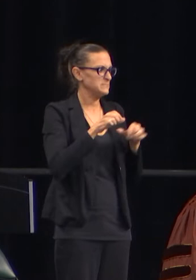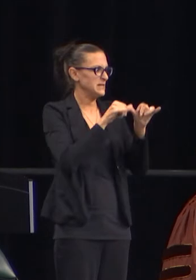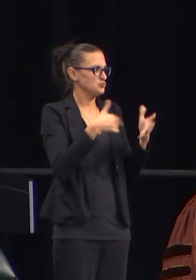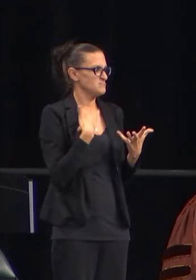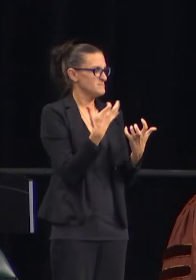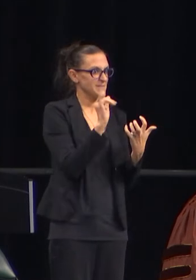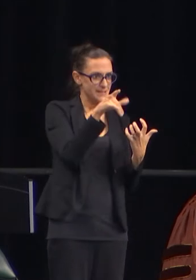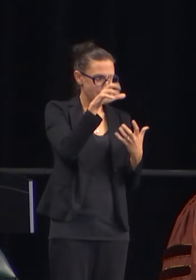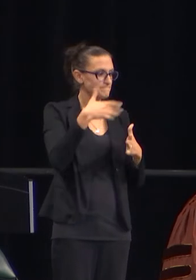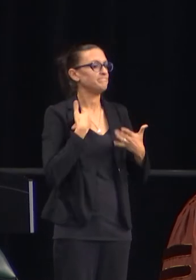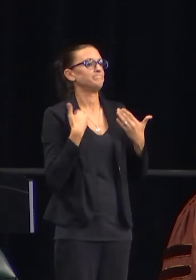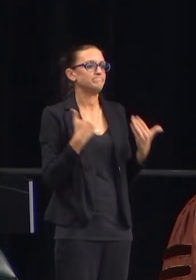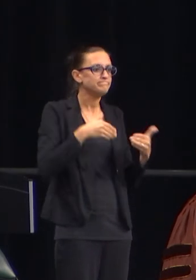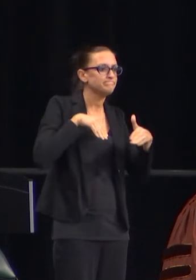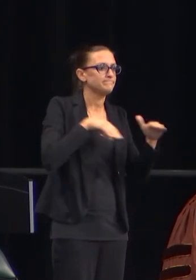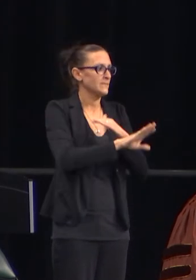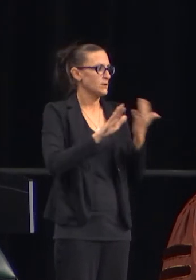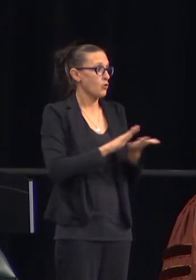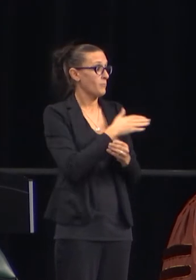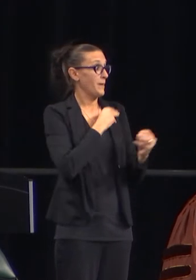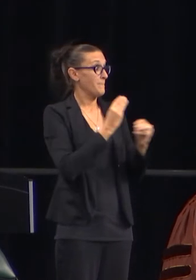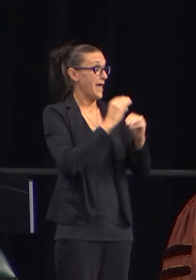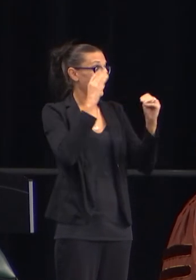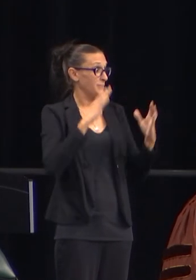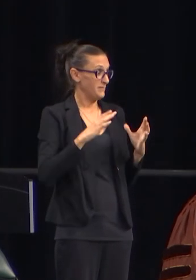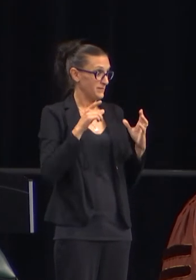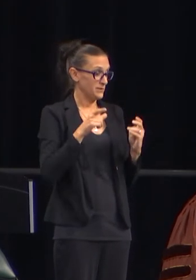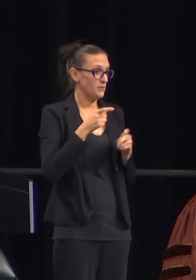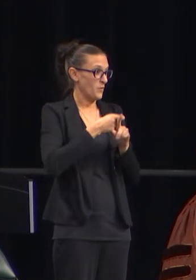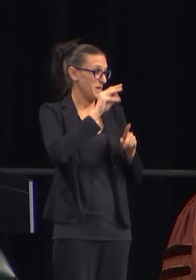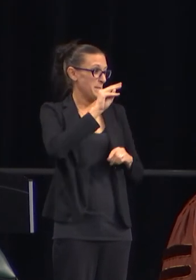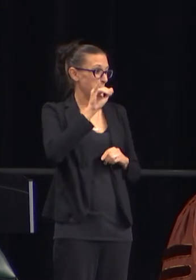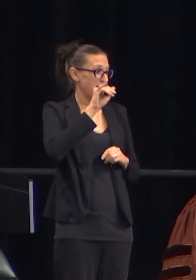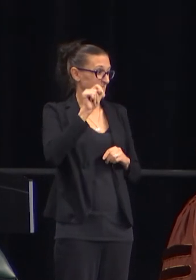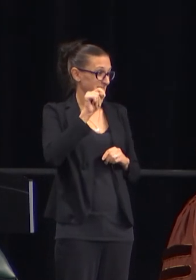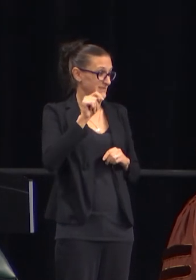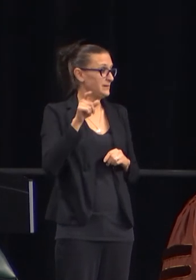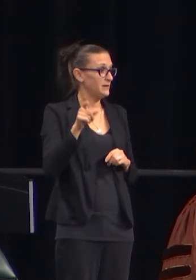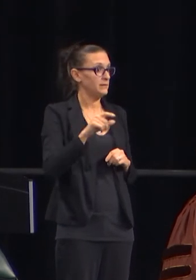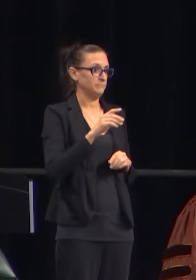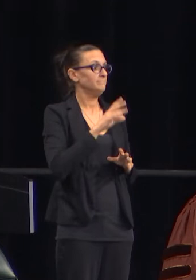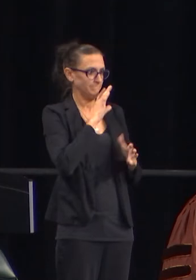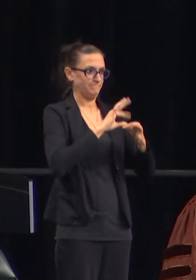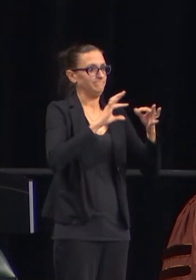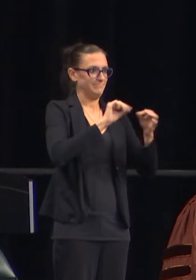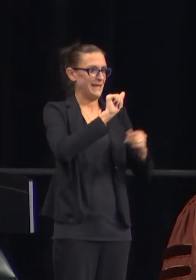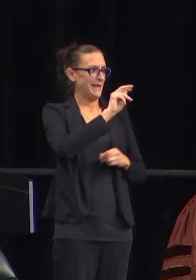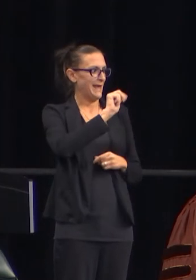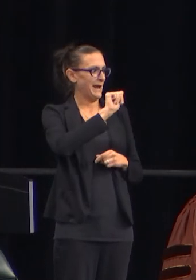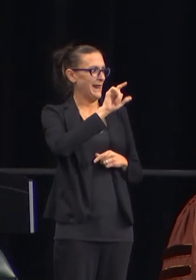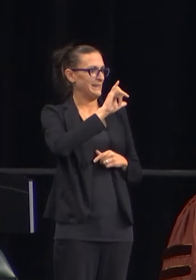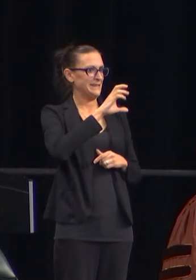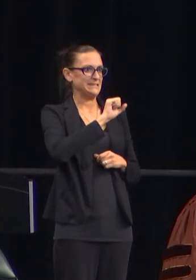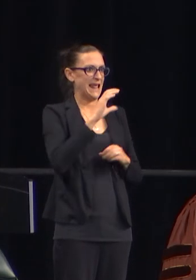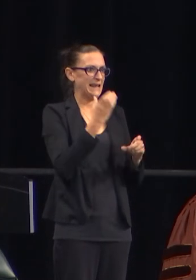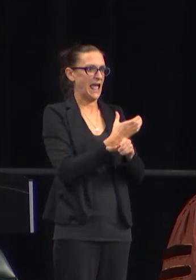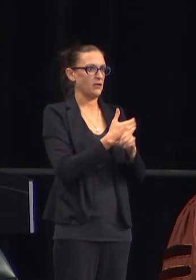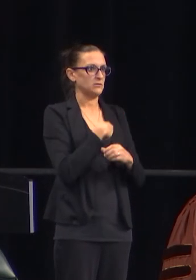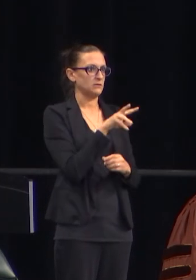When I started college, my math professor from MIT, he spoke Analytic and Calculus. I did not.